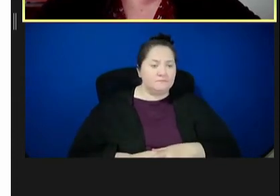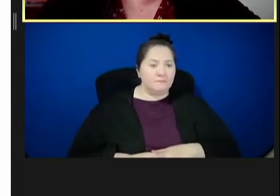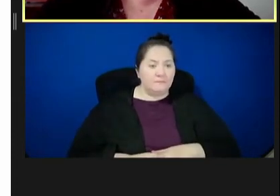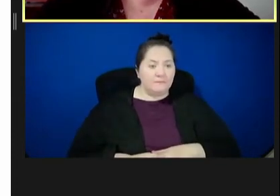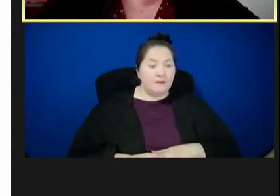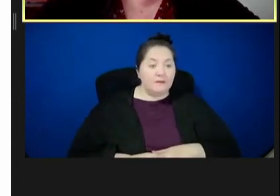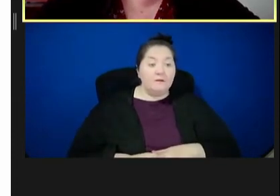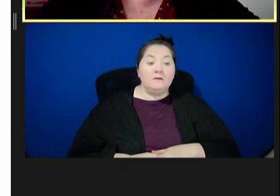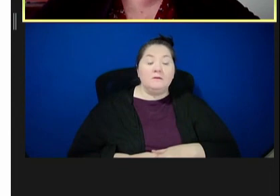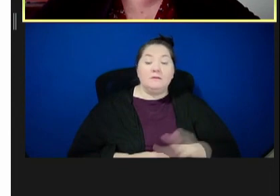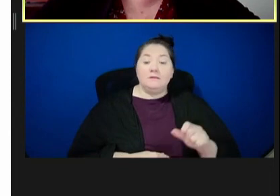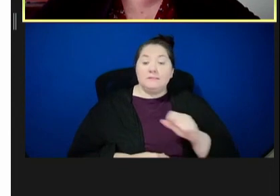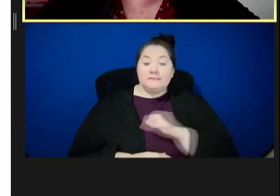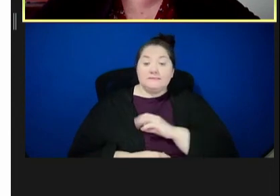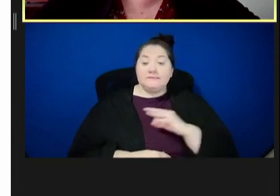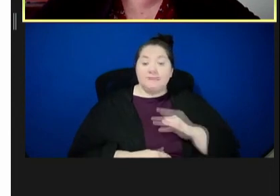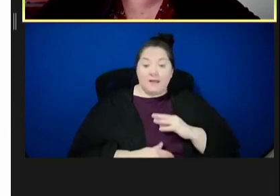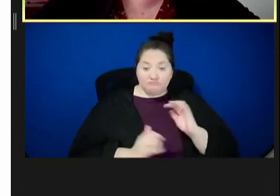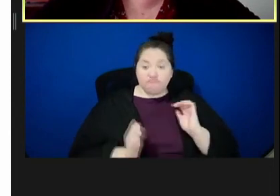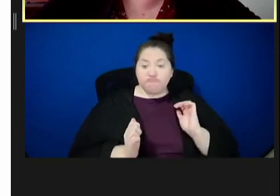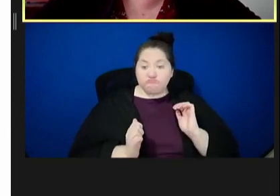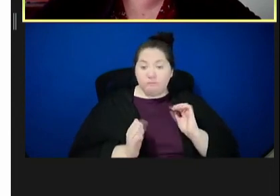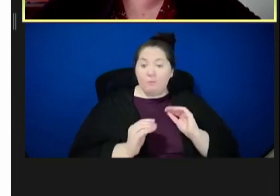Staff were challenging -- more challenging than the residents,